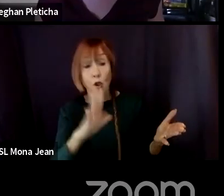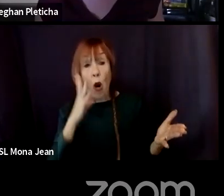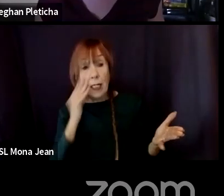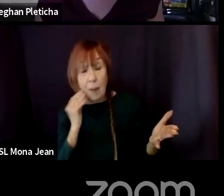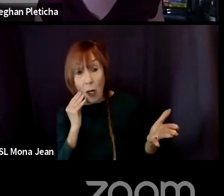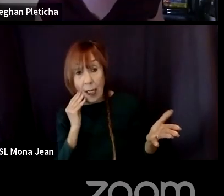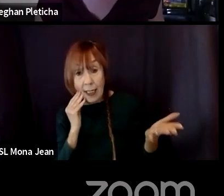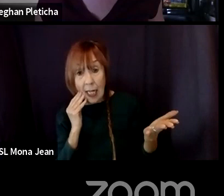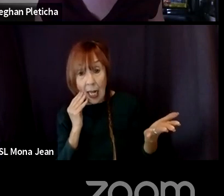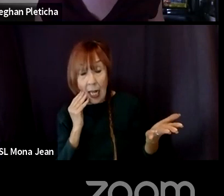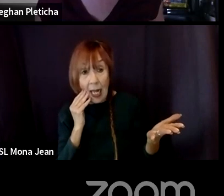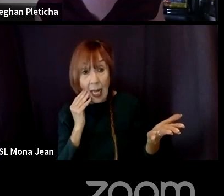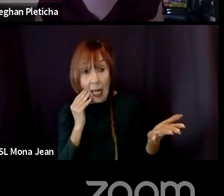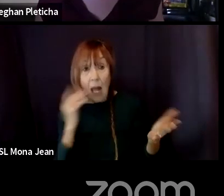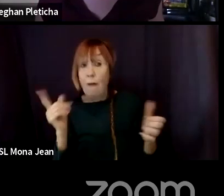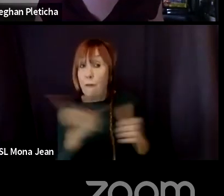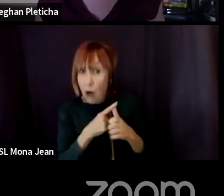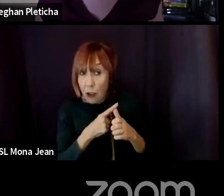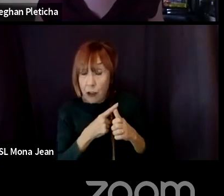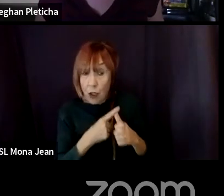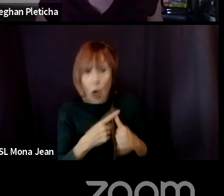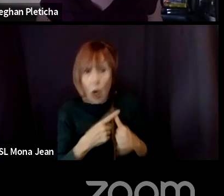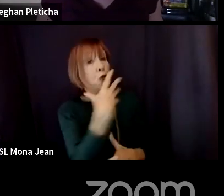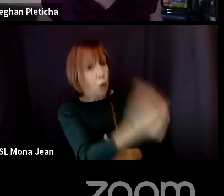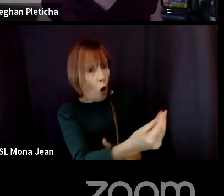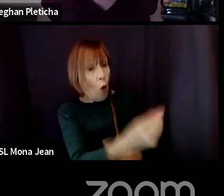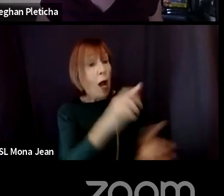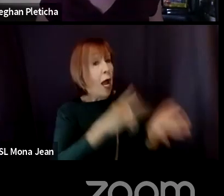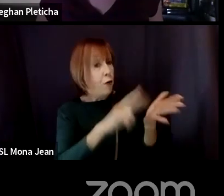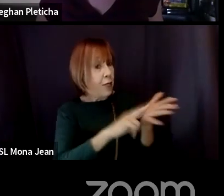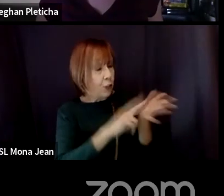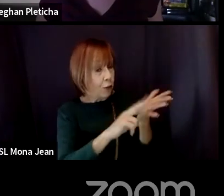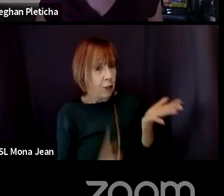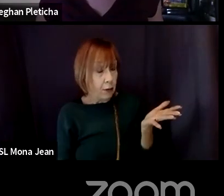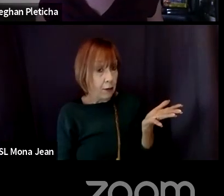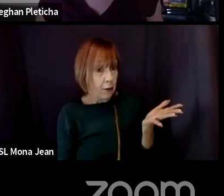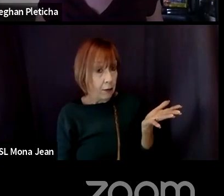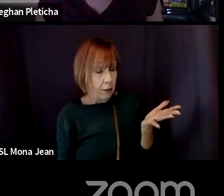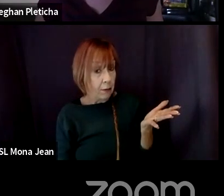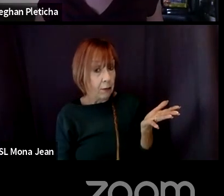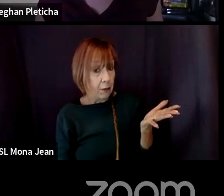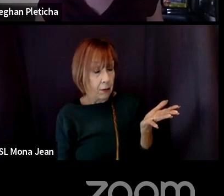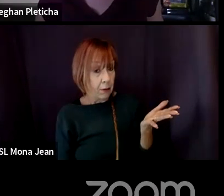is you go and do research, right? So if you've done your due diligence